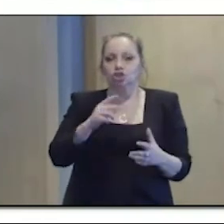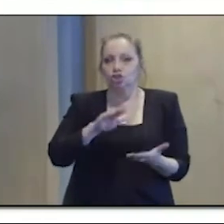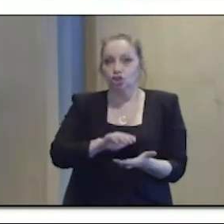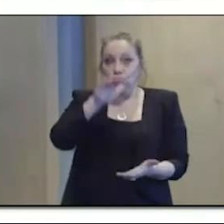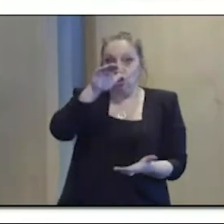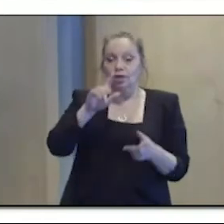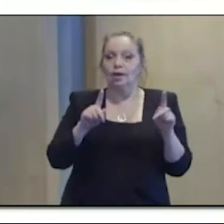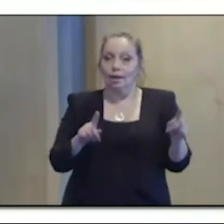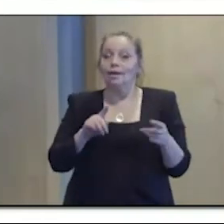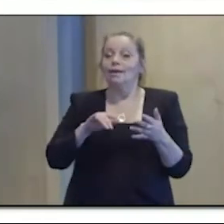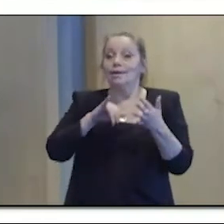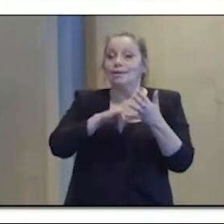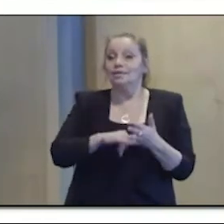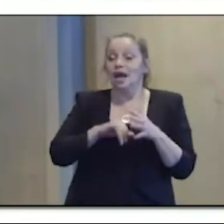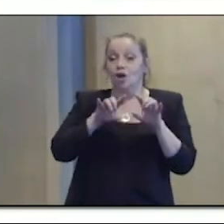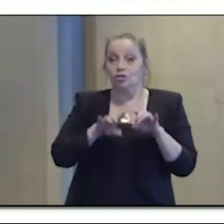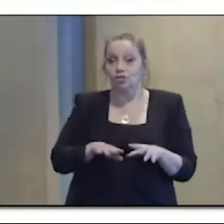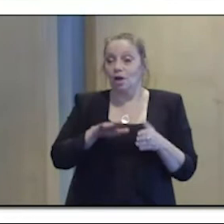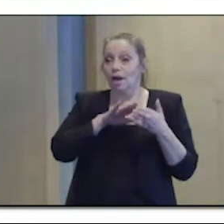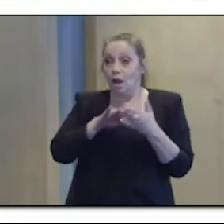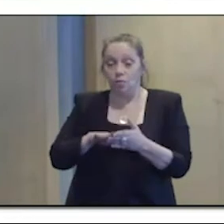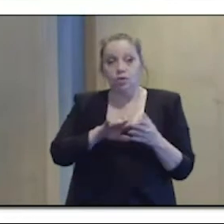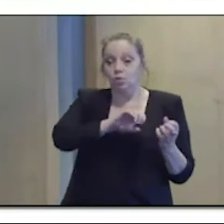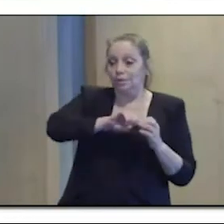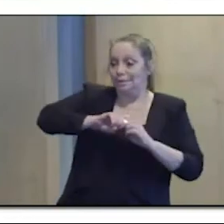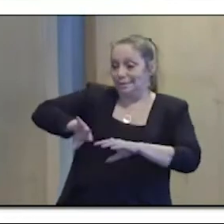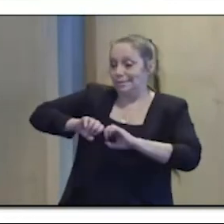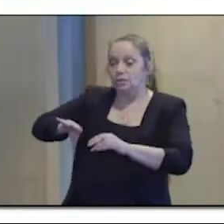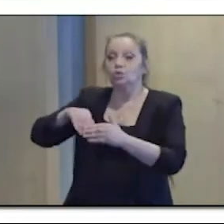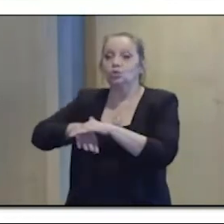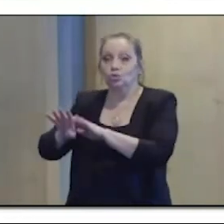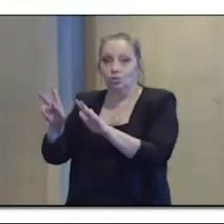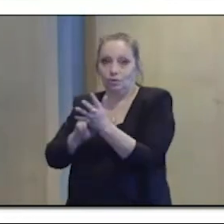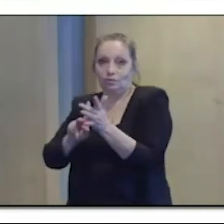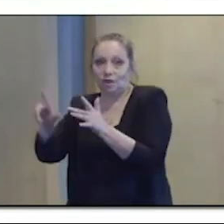did help it was importing into Victoria and that's kind of we'll come back to why that's important